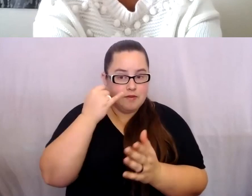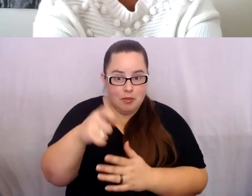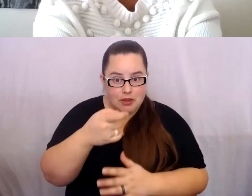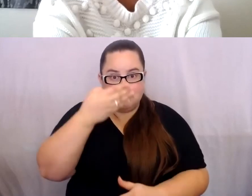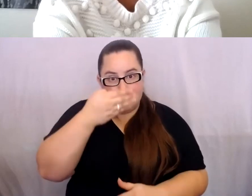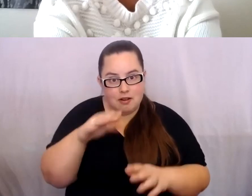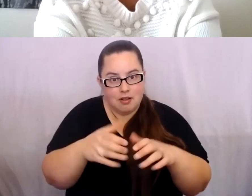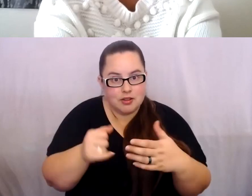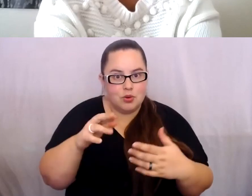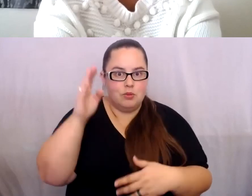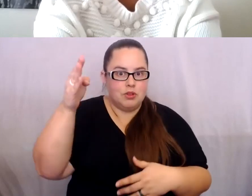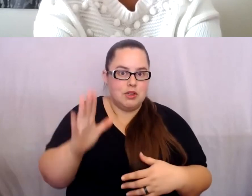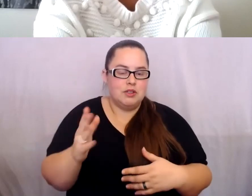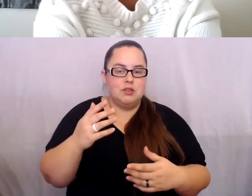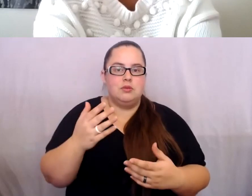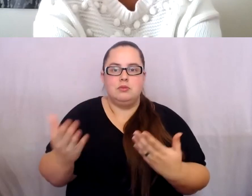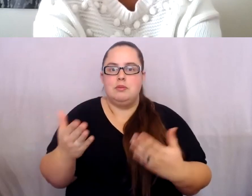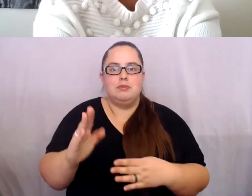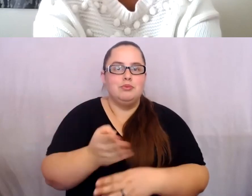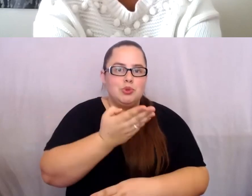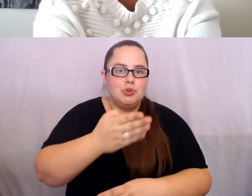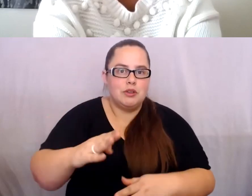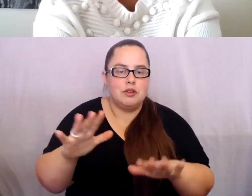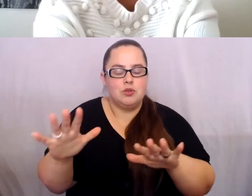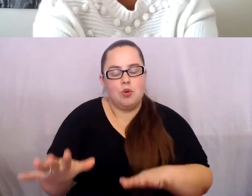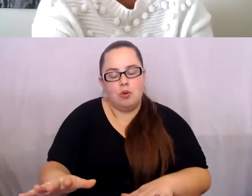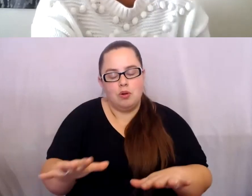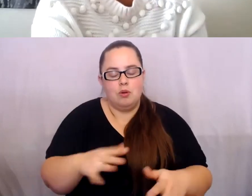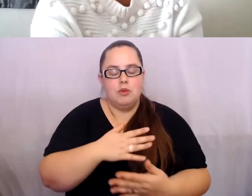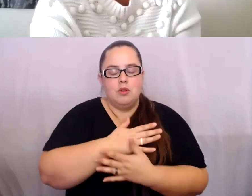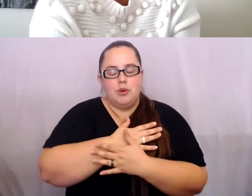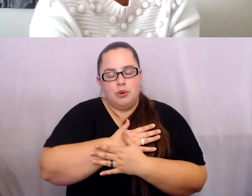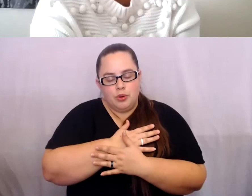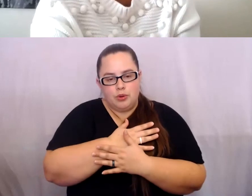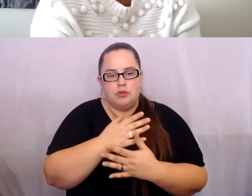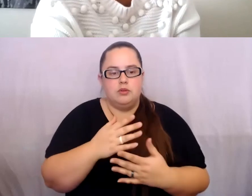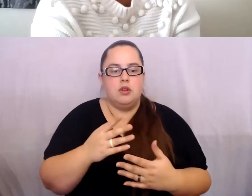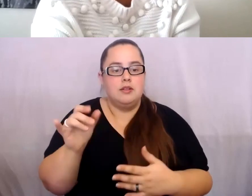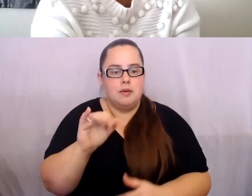And then, like Mike said, maybe even ending with a practice can be quite helpful.